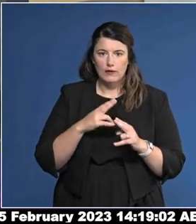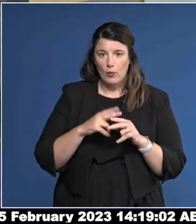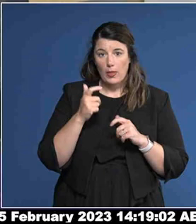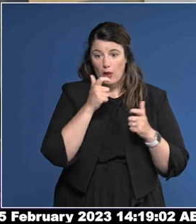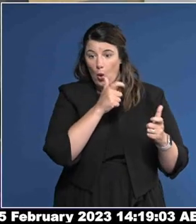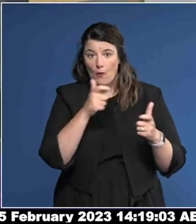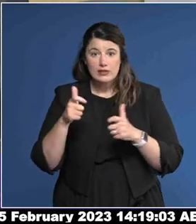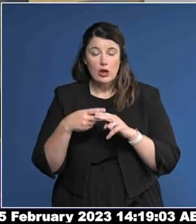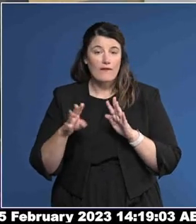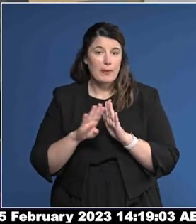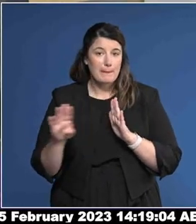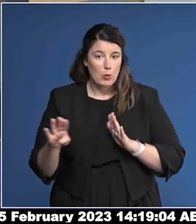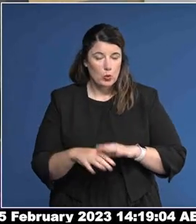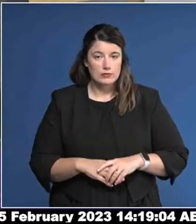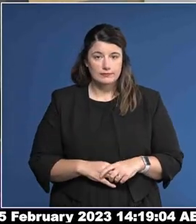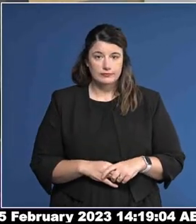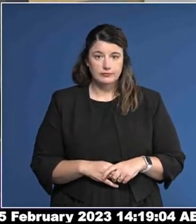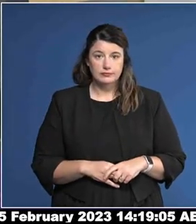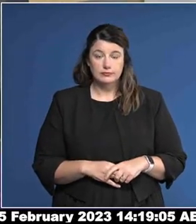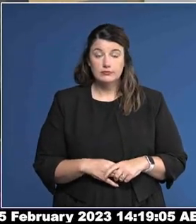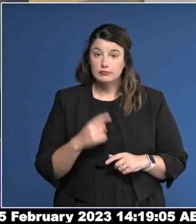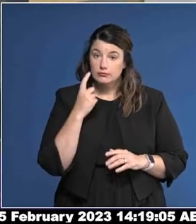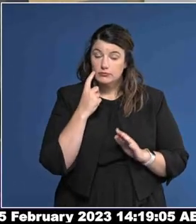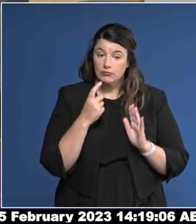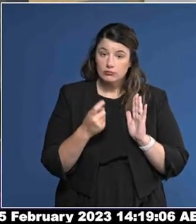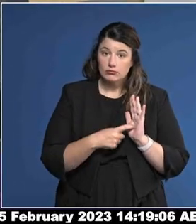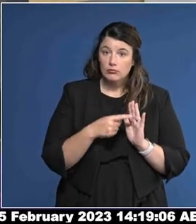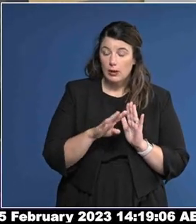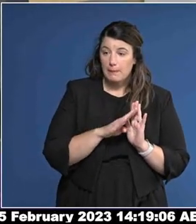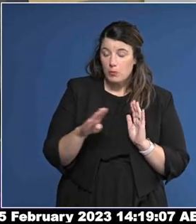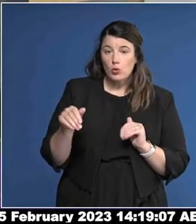It acknowledged that the board should have been aware of the care and support needs